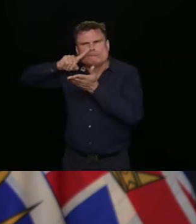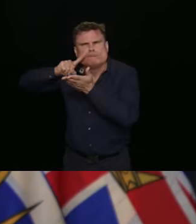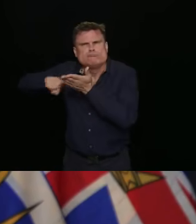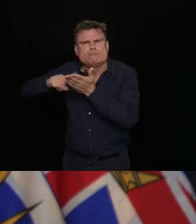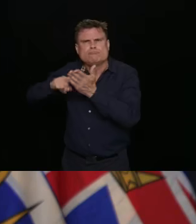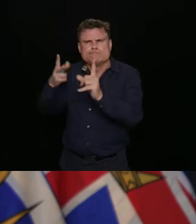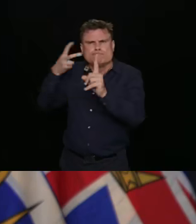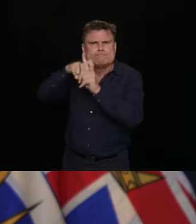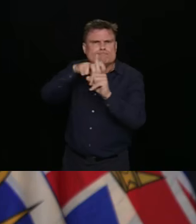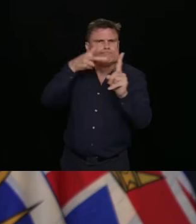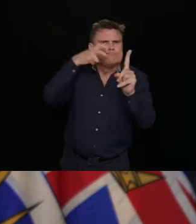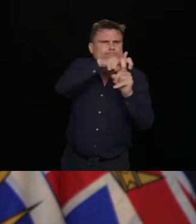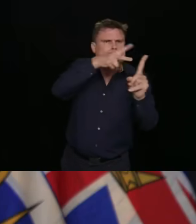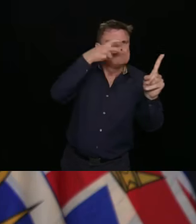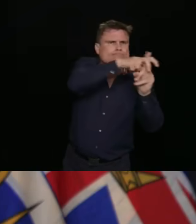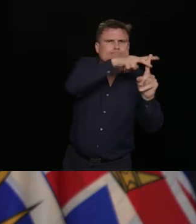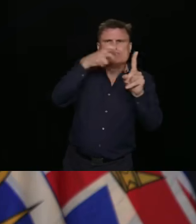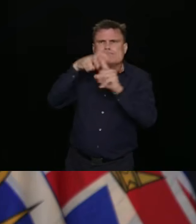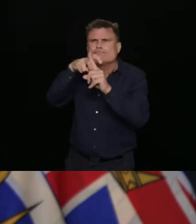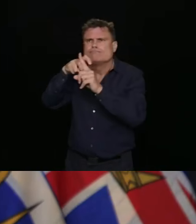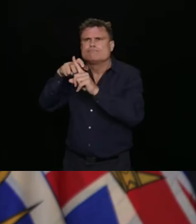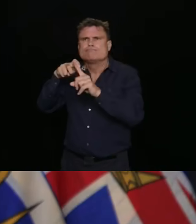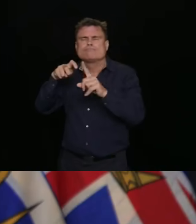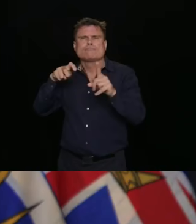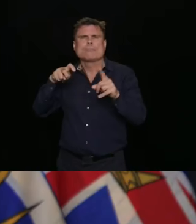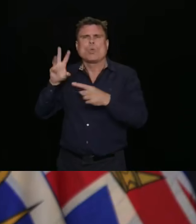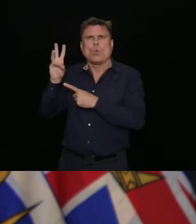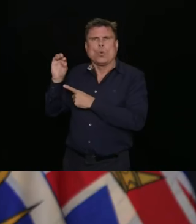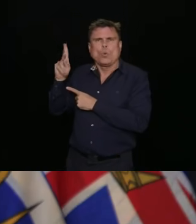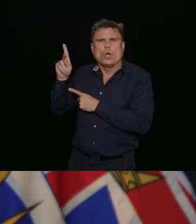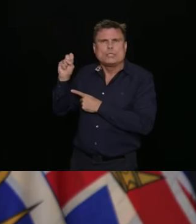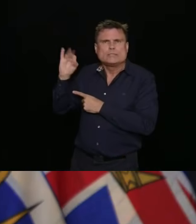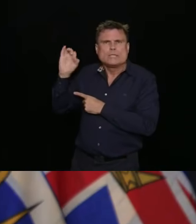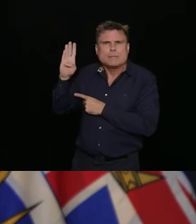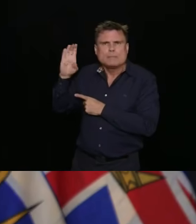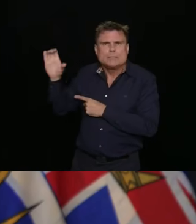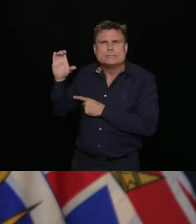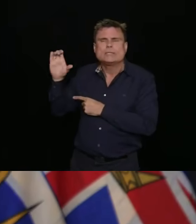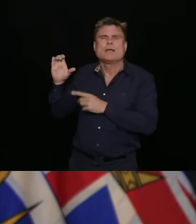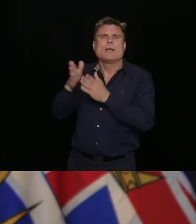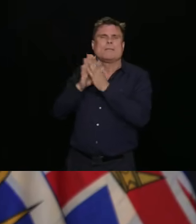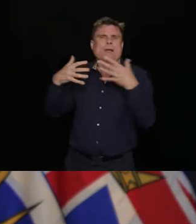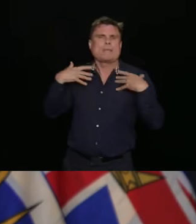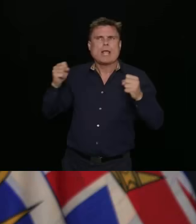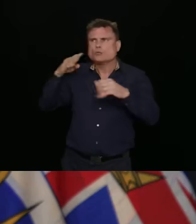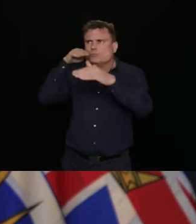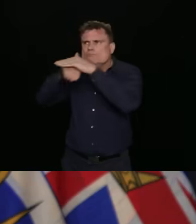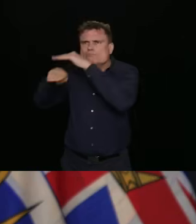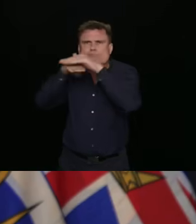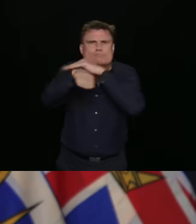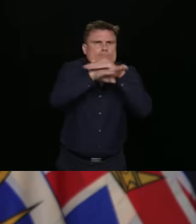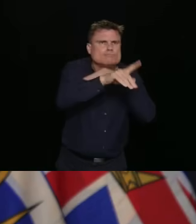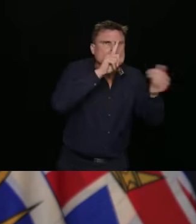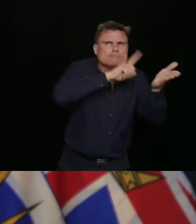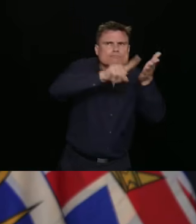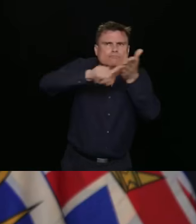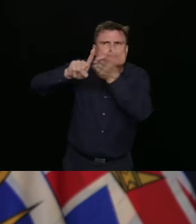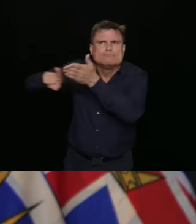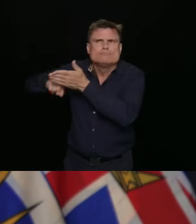quickly things can change, how rapidly anxiety can reinterour lives. We held a news conference to discuss